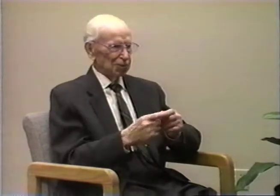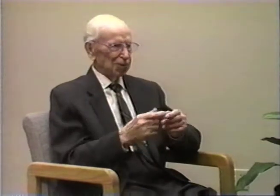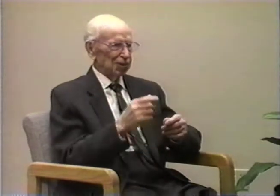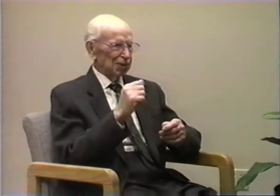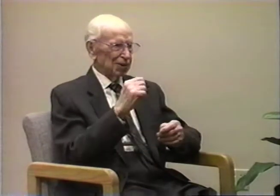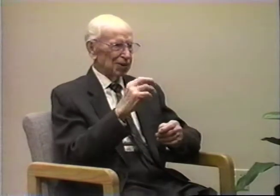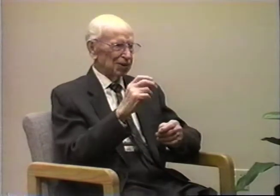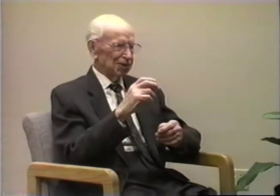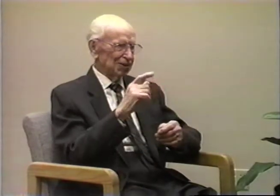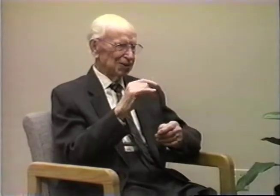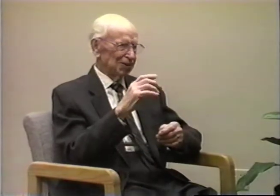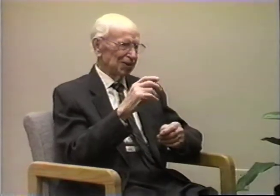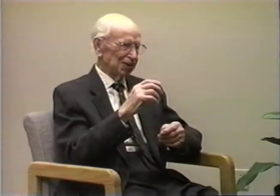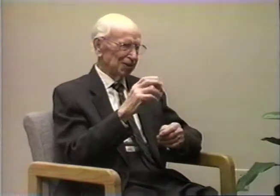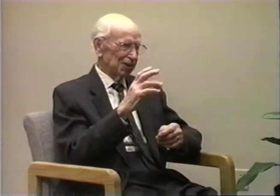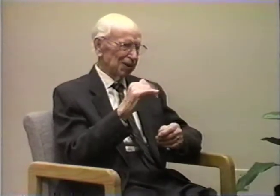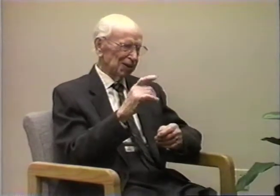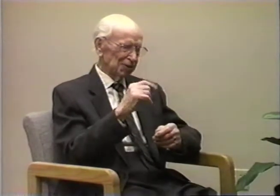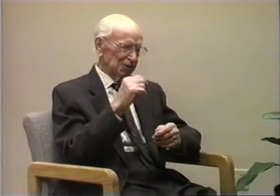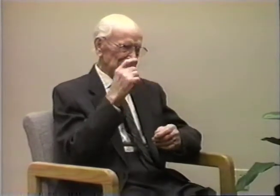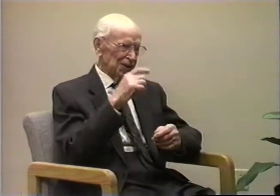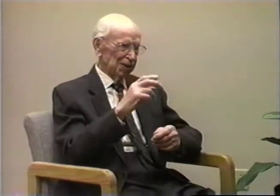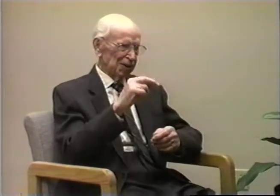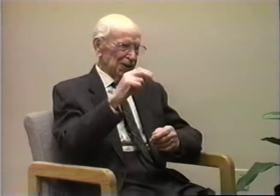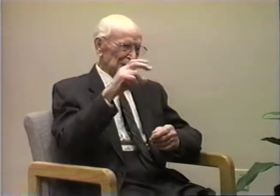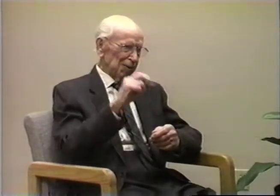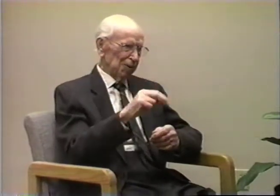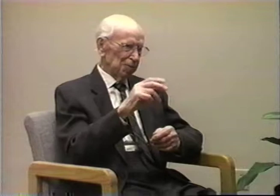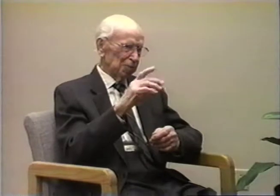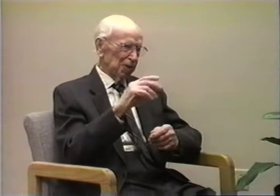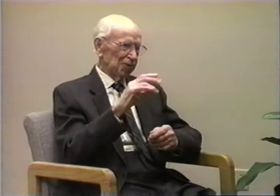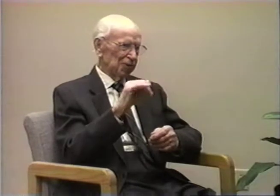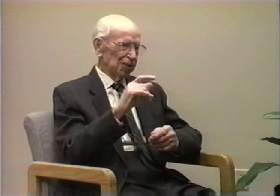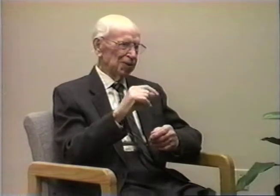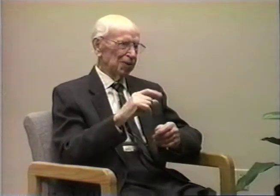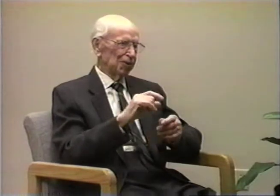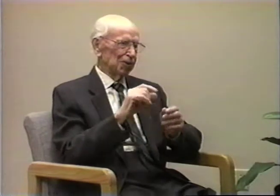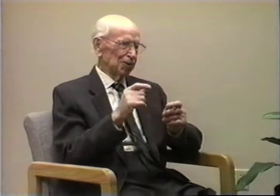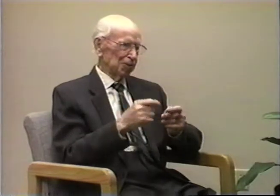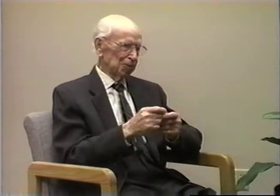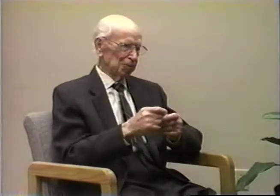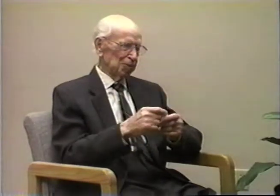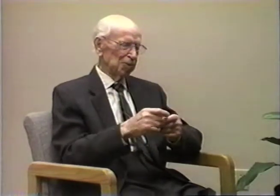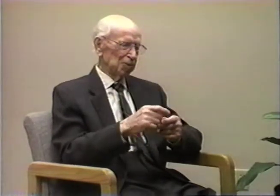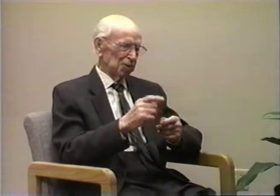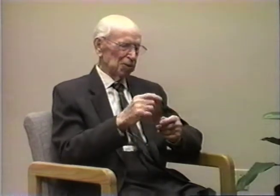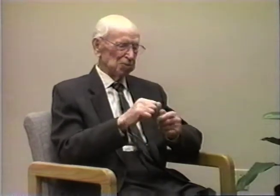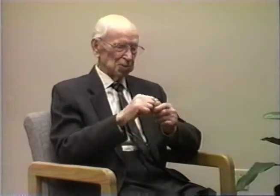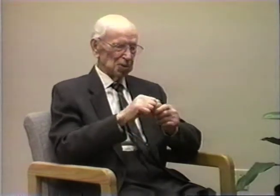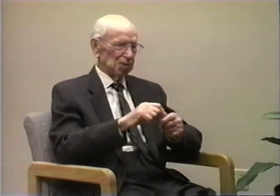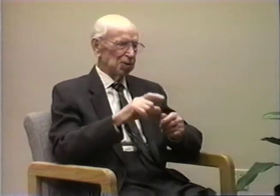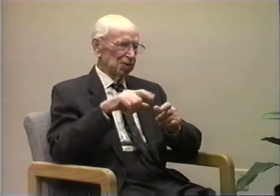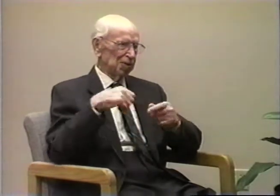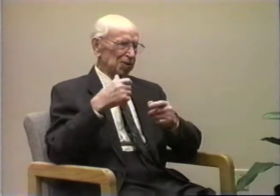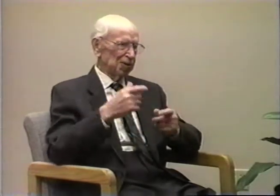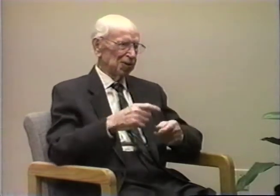and making revisions to bylaws and information and things like that. That's why I was brought into this group